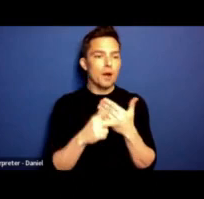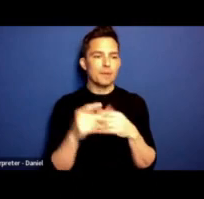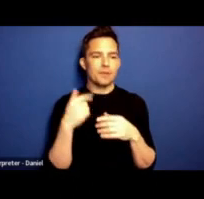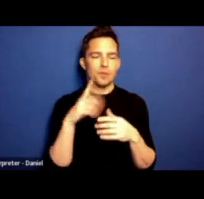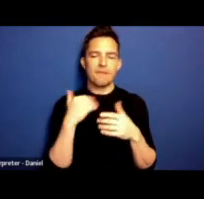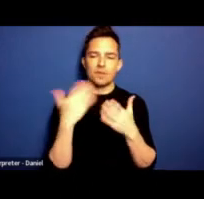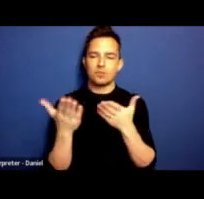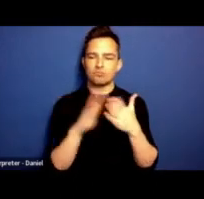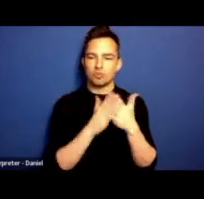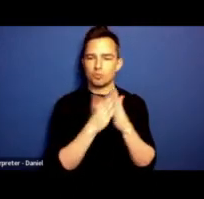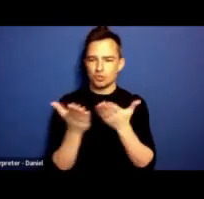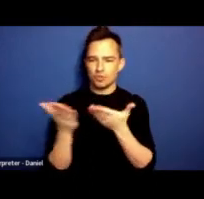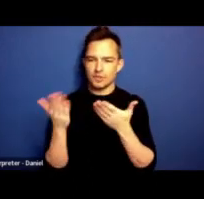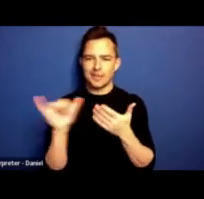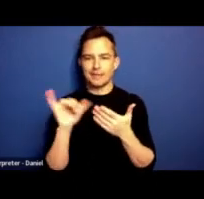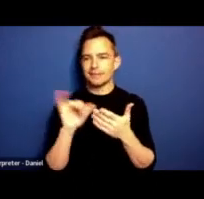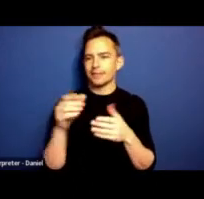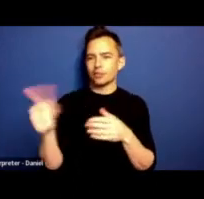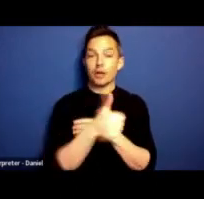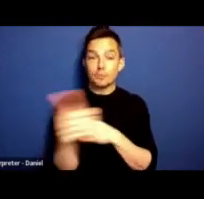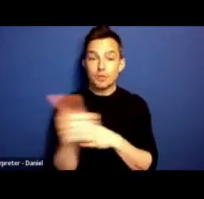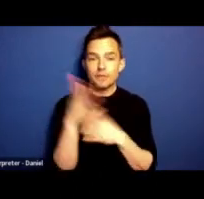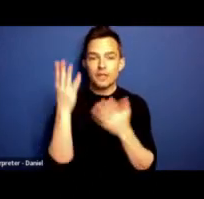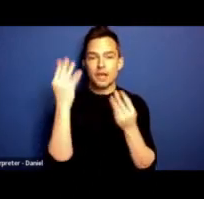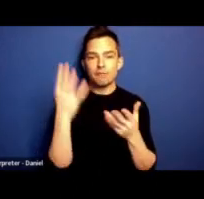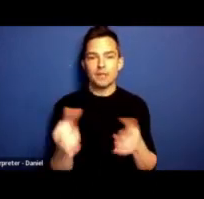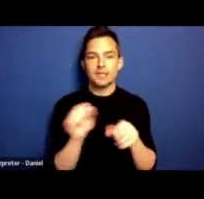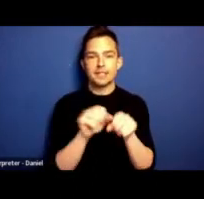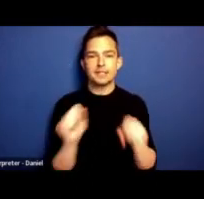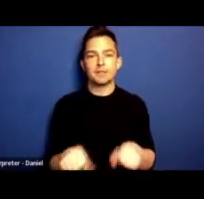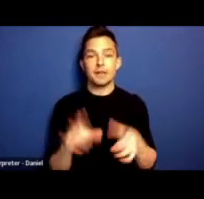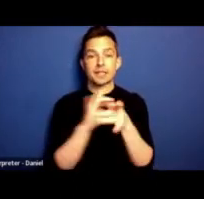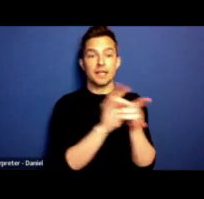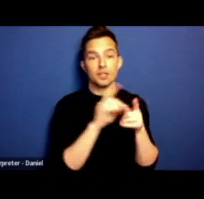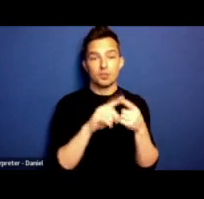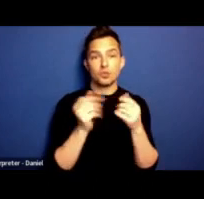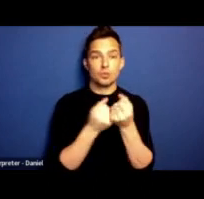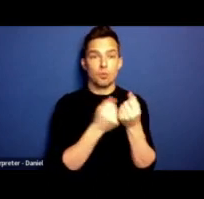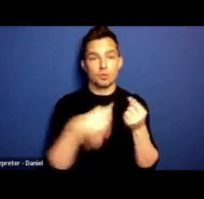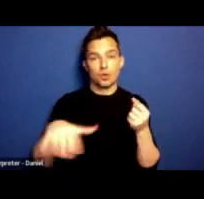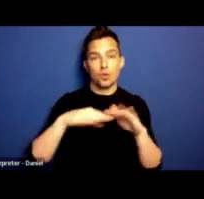transportation and information and assistance and connecting you to supports in the community, that array of other